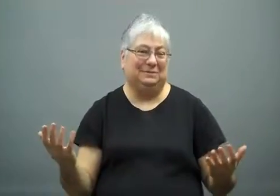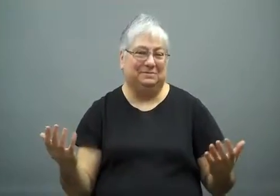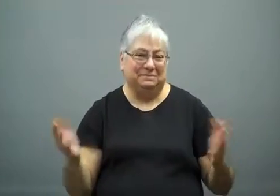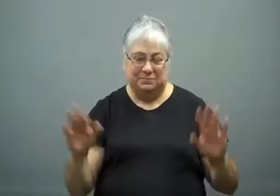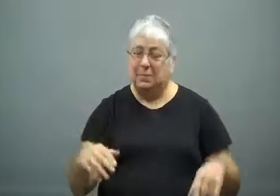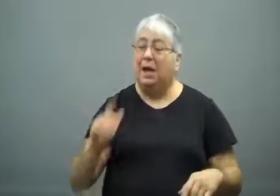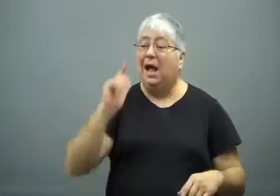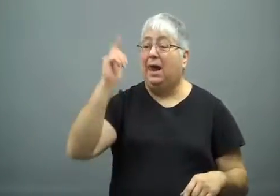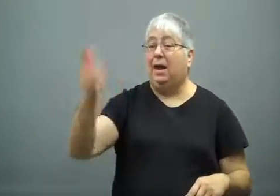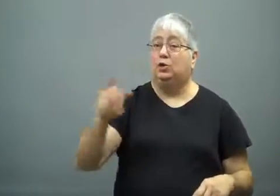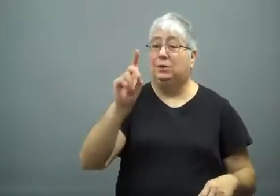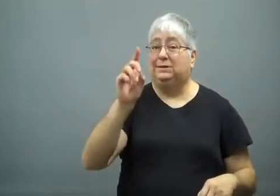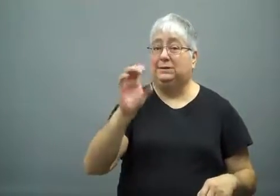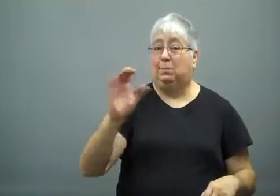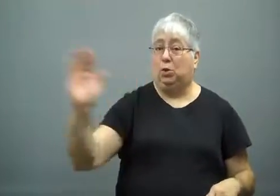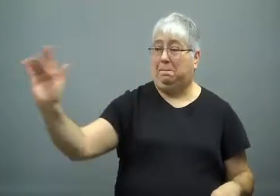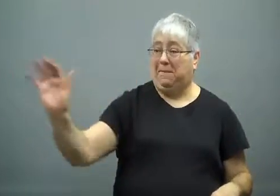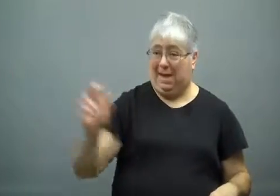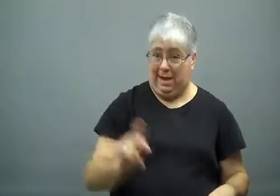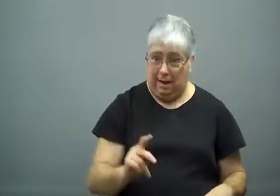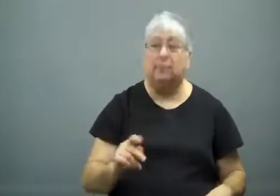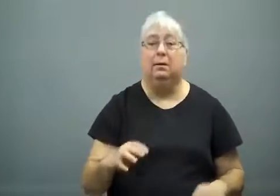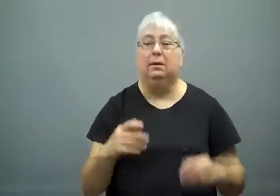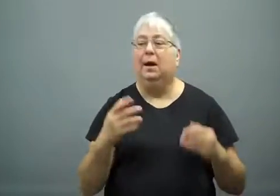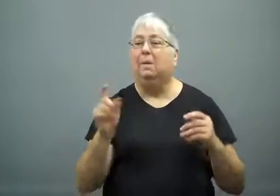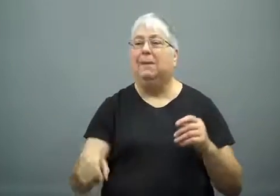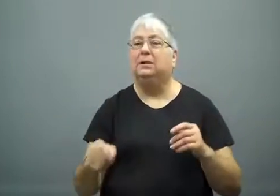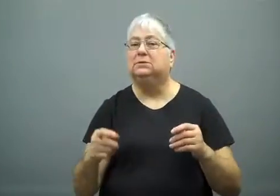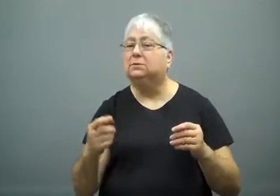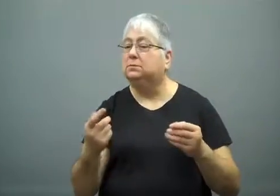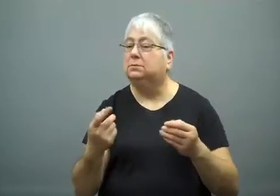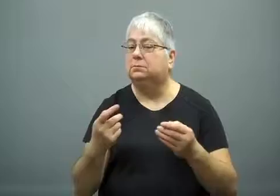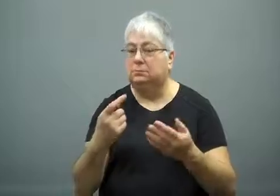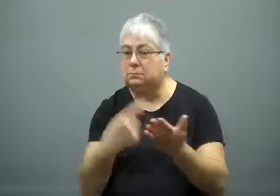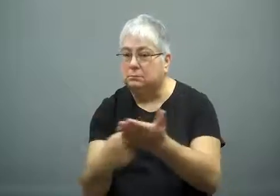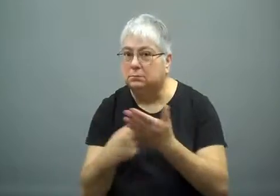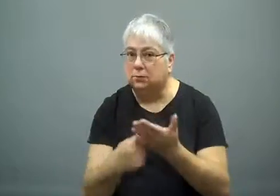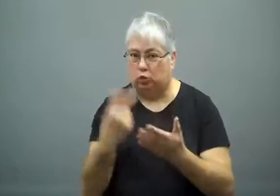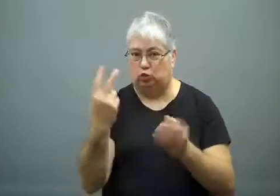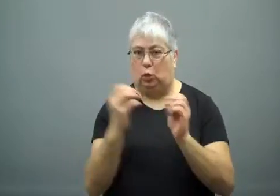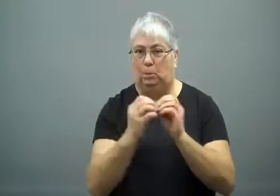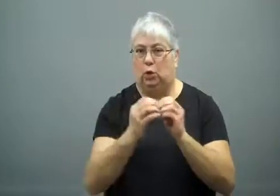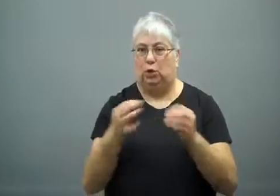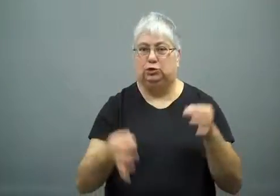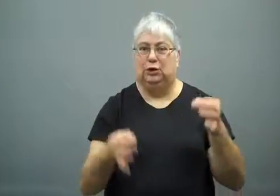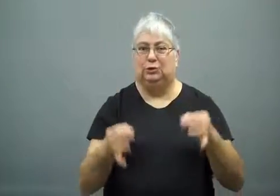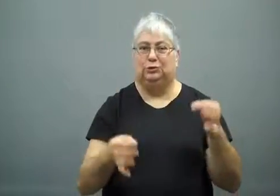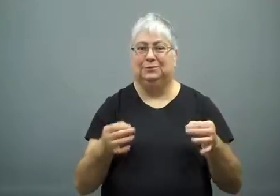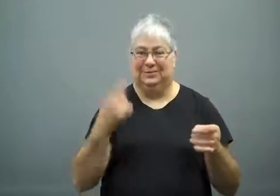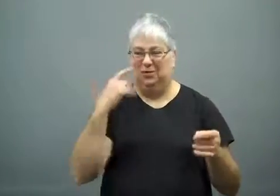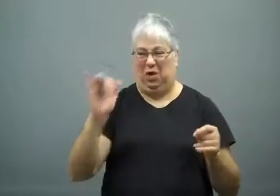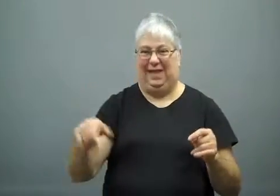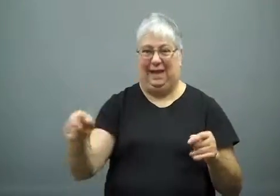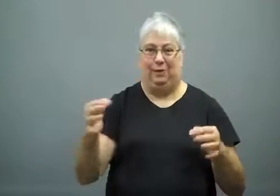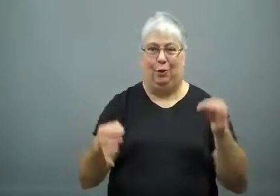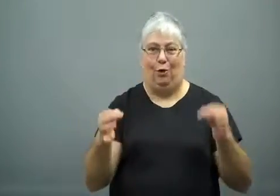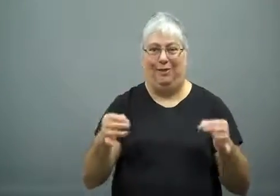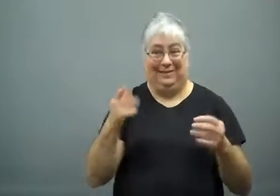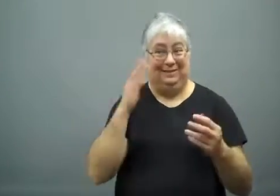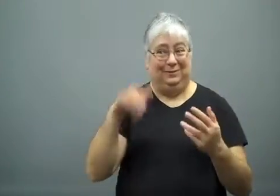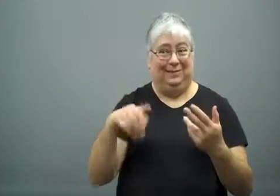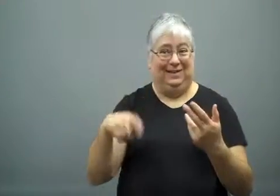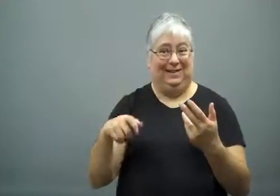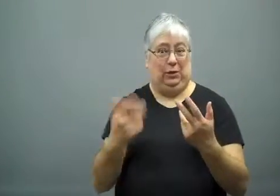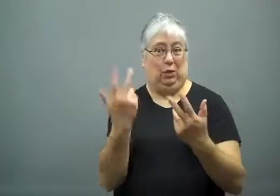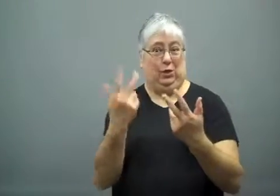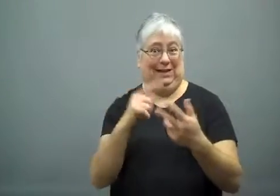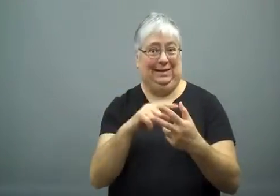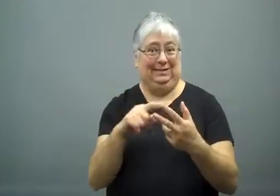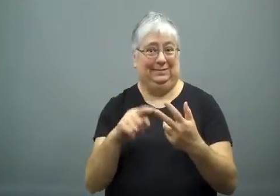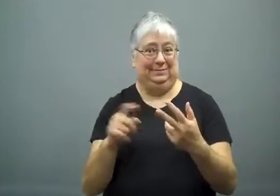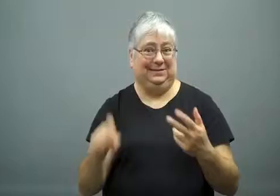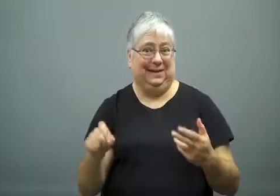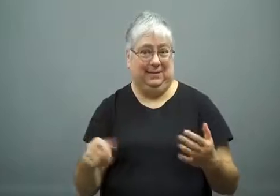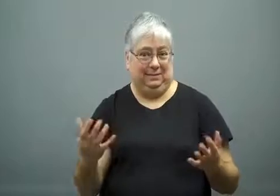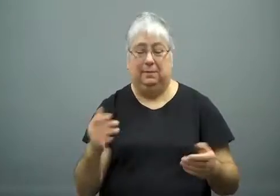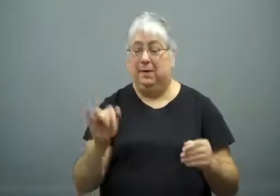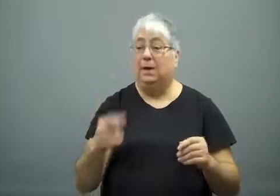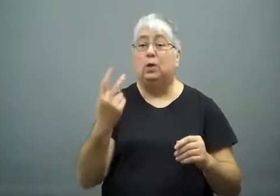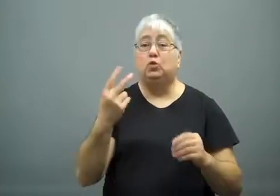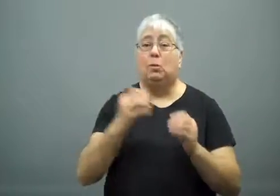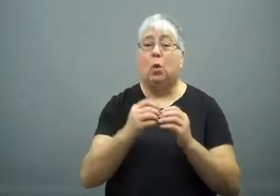When it reconvenes in December, it will consider nominations for 2 more judges